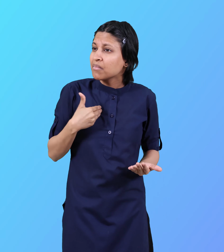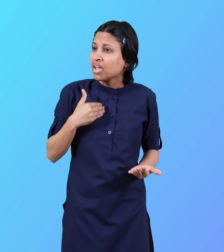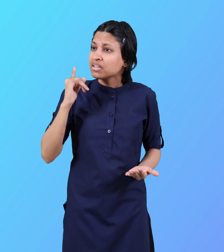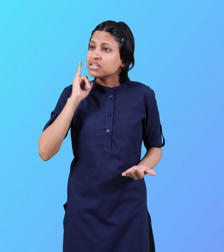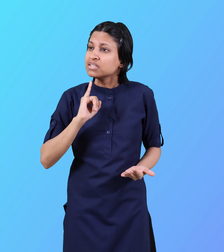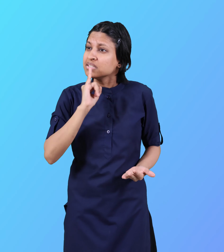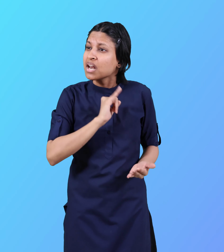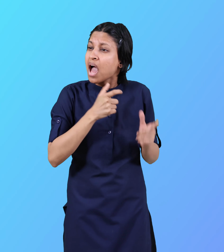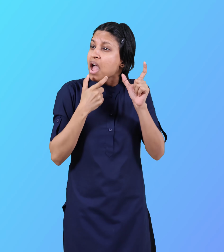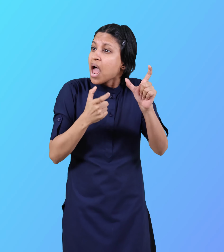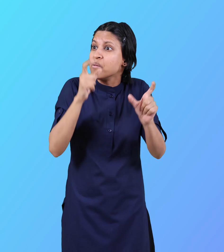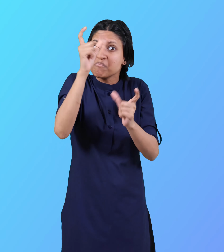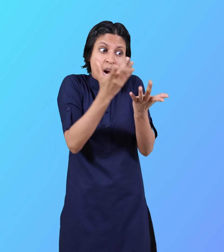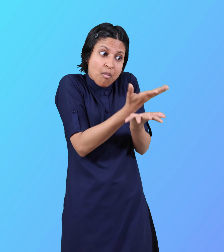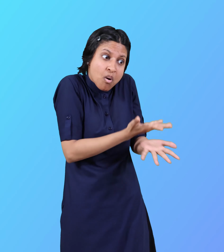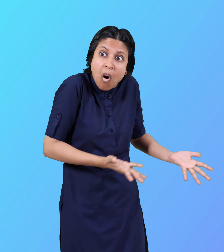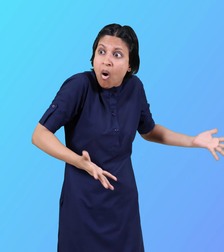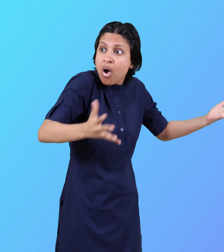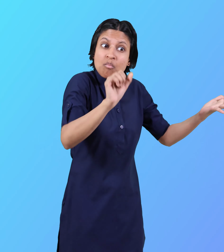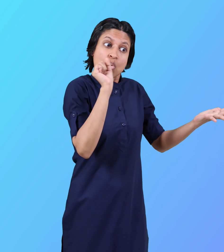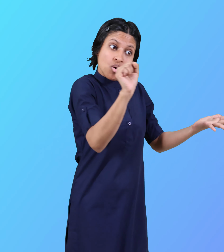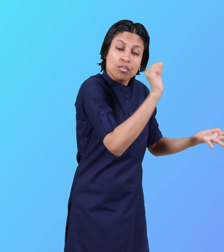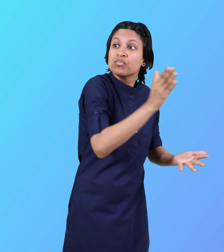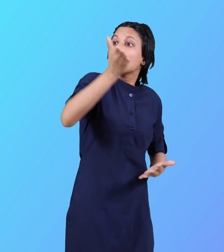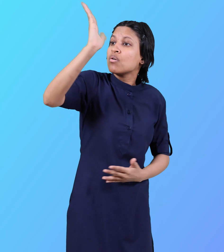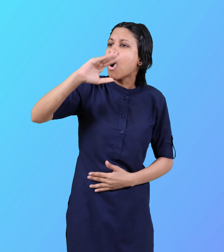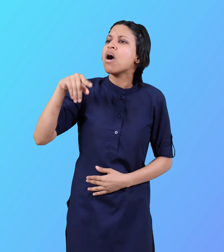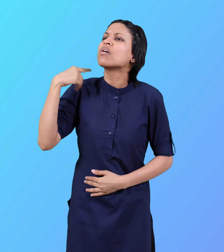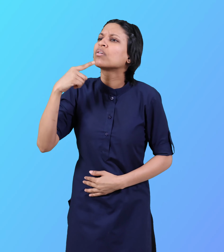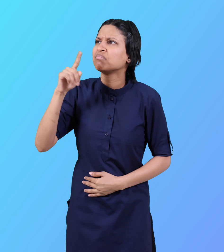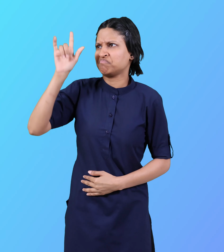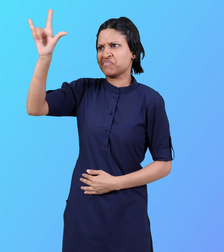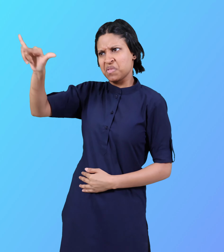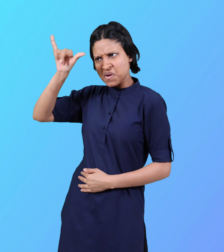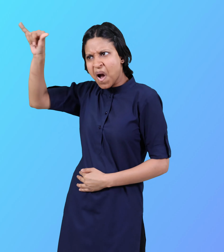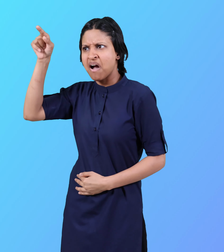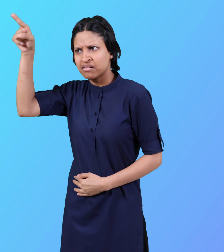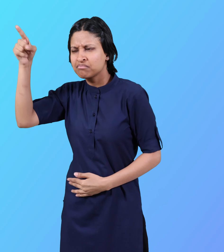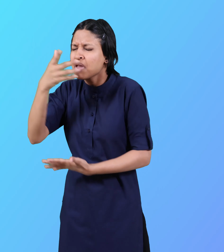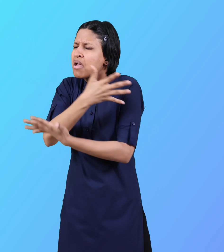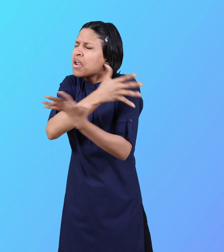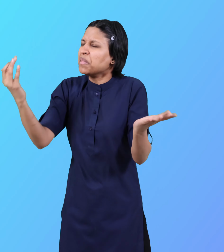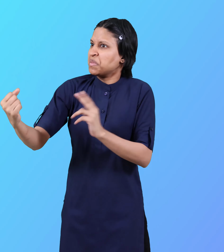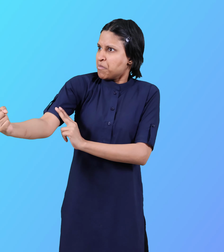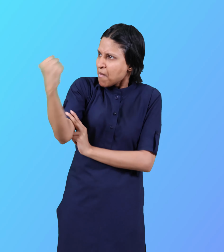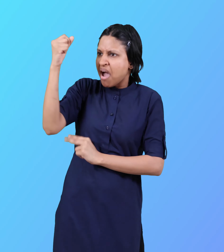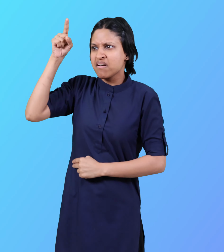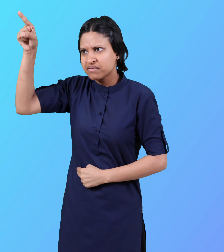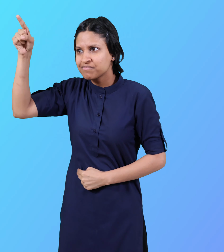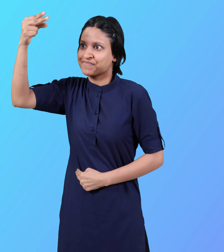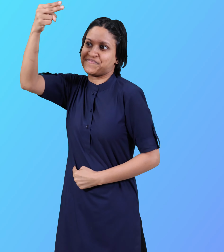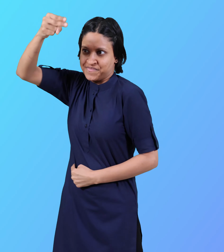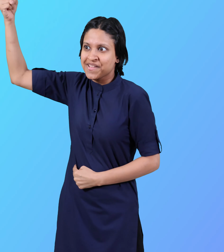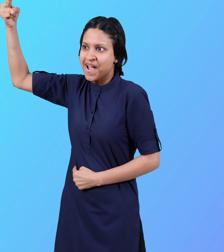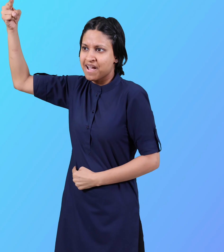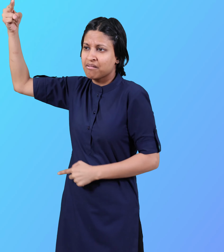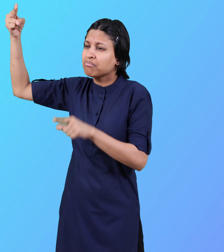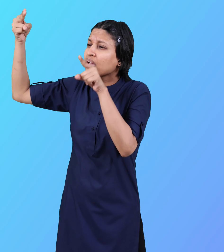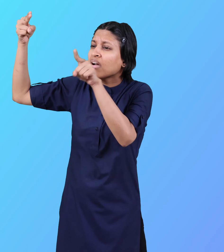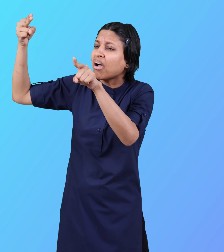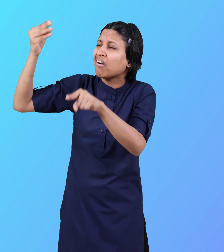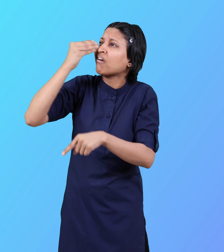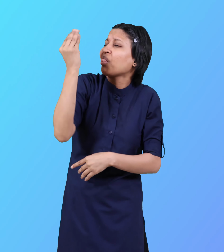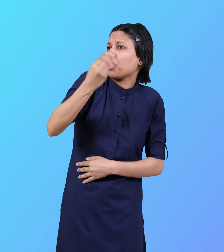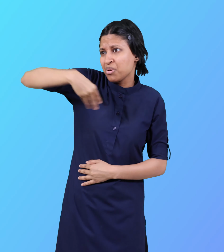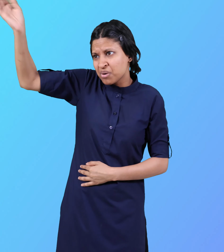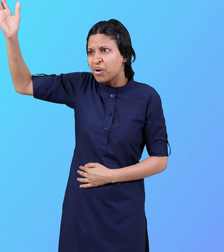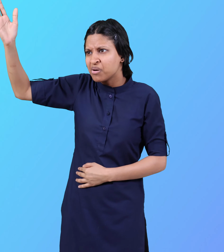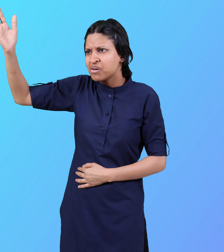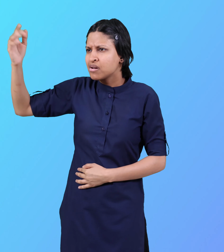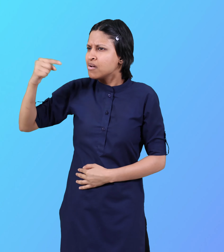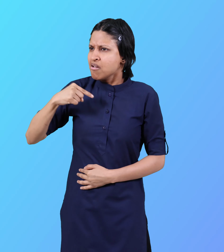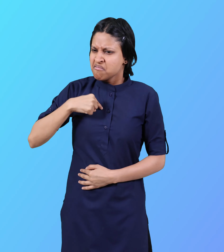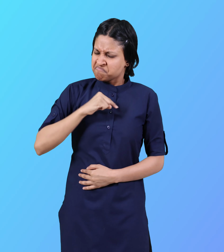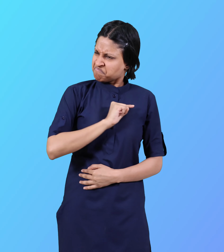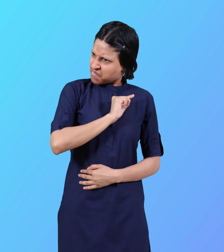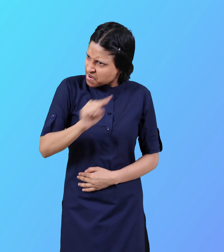But I come to you in the name of the LORD All-Powerful, the God of the armies of Israel. You have said bad things about him.